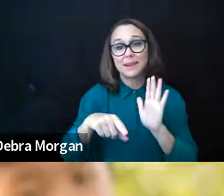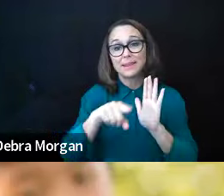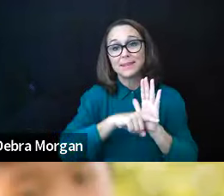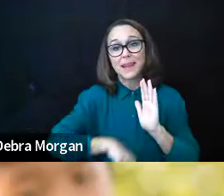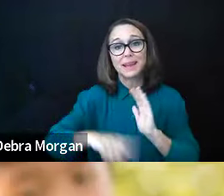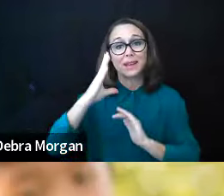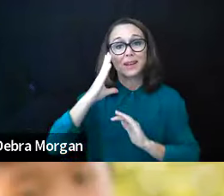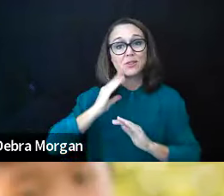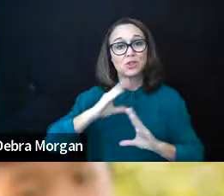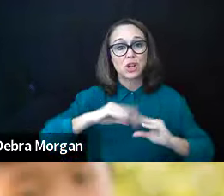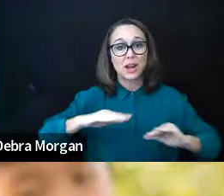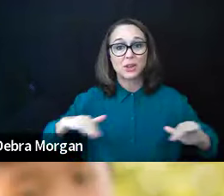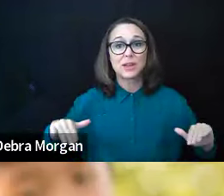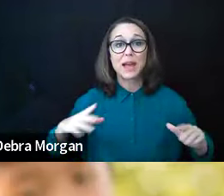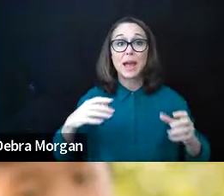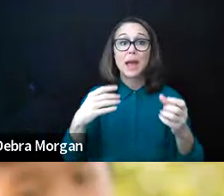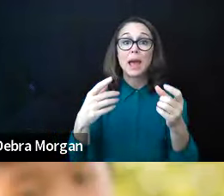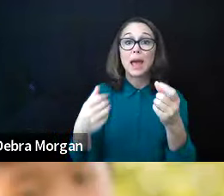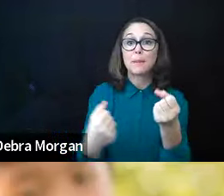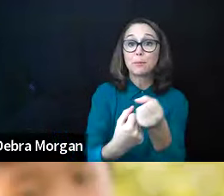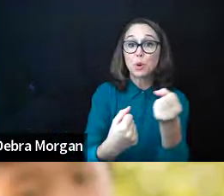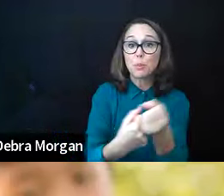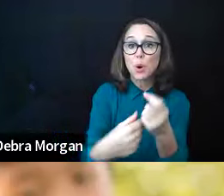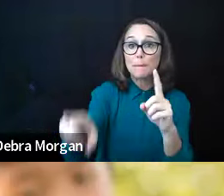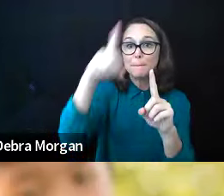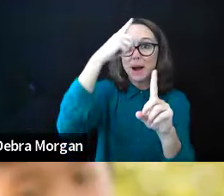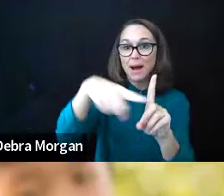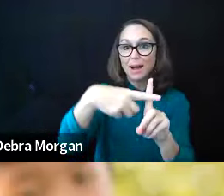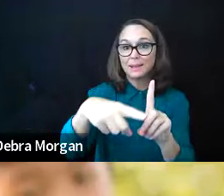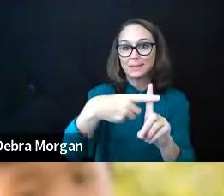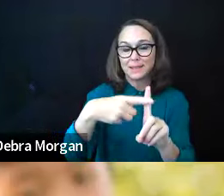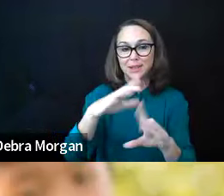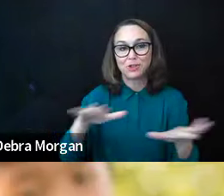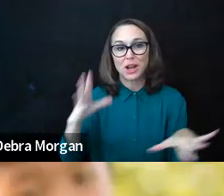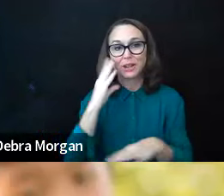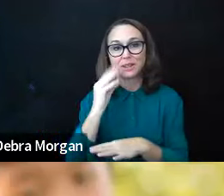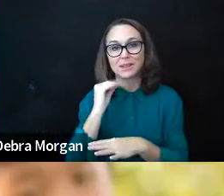positive childhood experiences and really work together to create a place where all children can